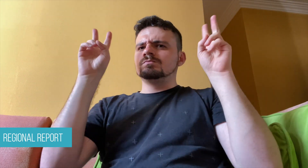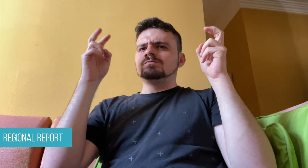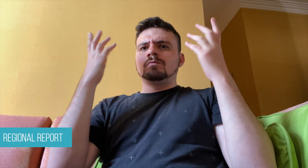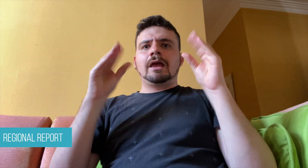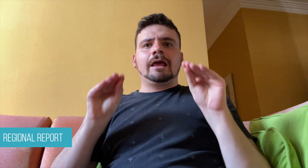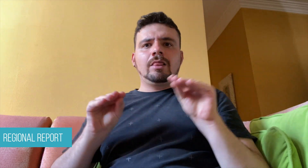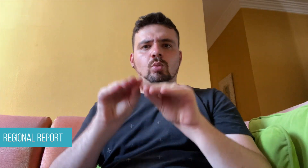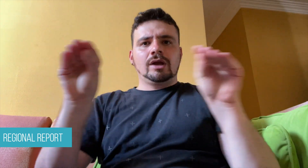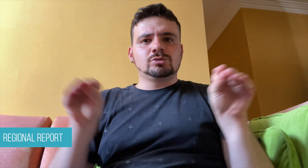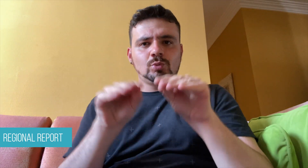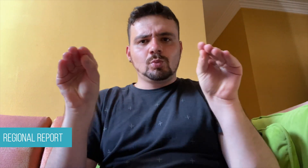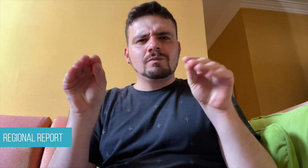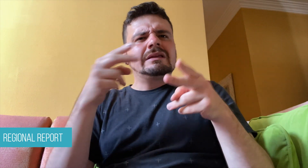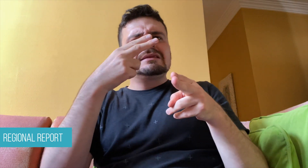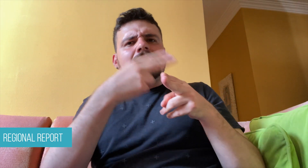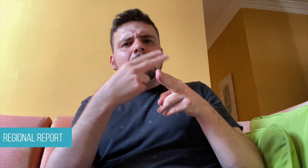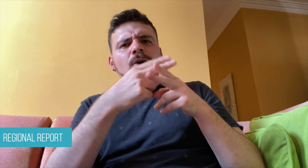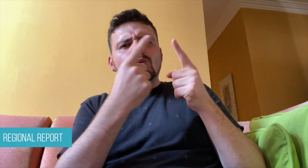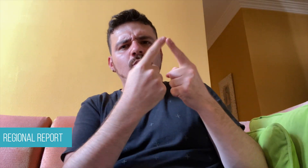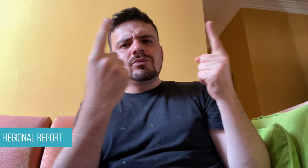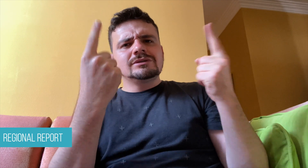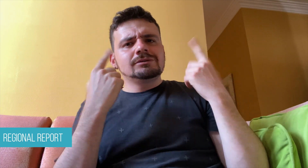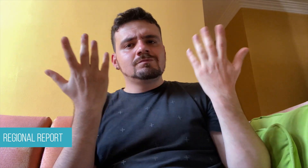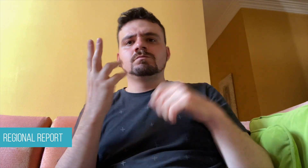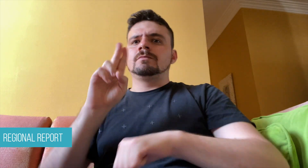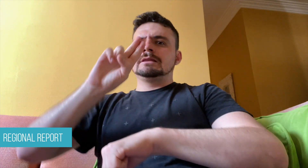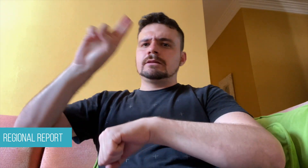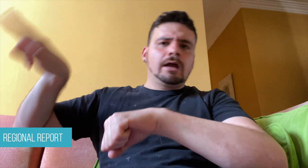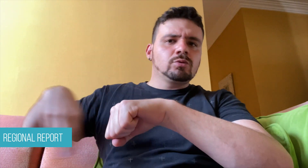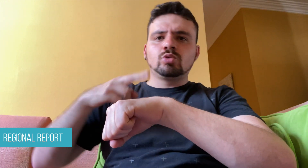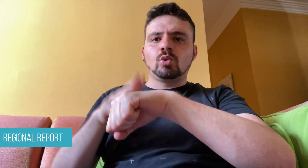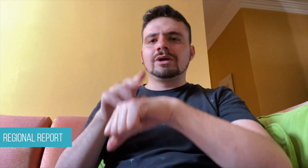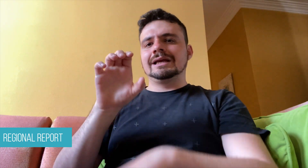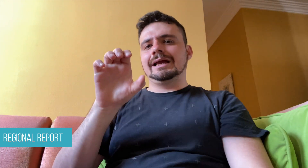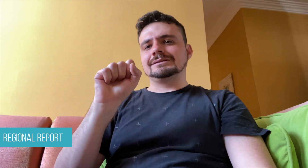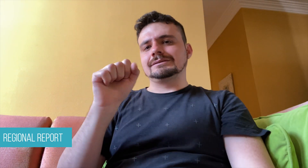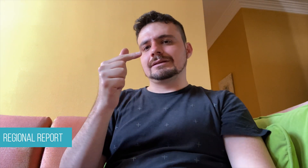The university is called the National University of Este.